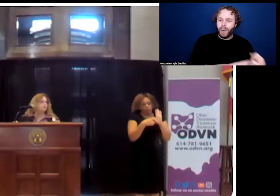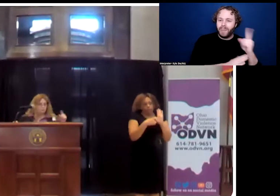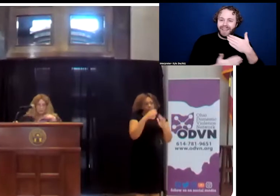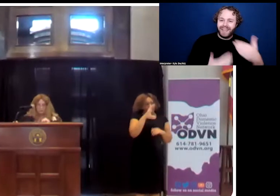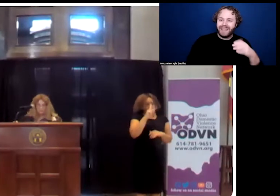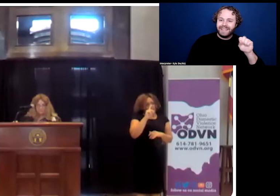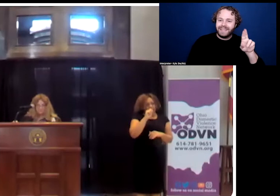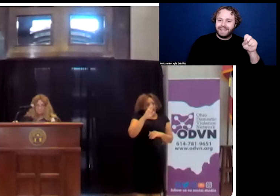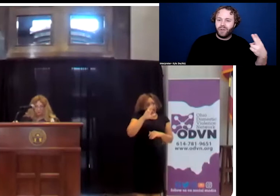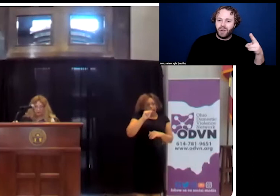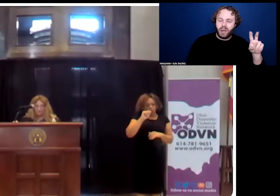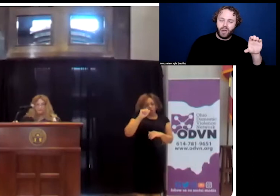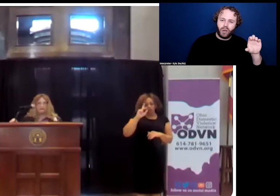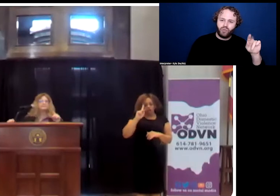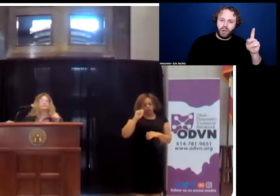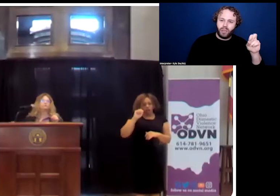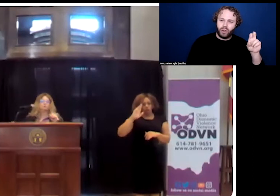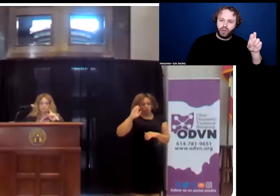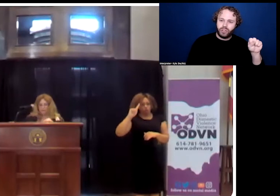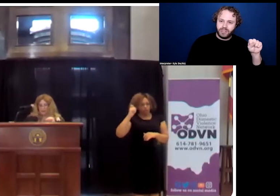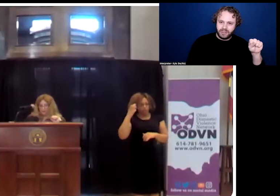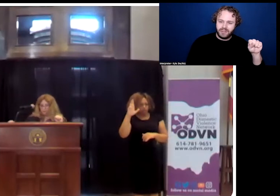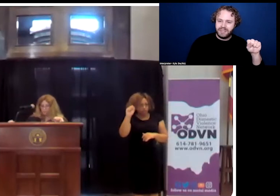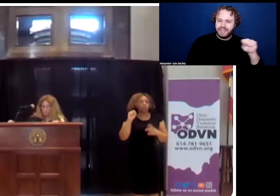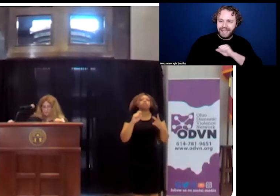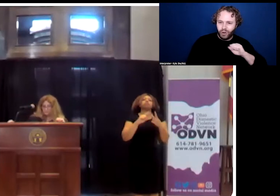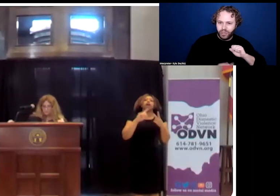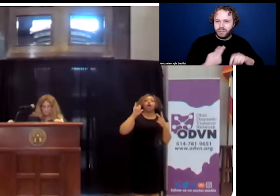who's here with us this morning, and Senator George Lang, who's with us virtually,